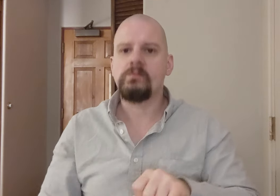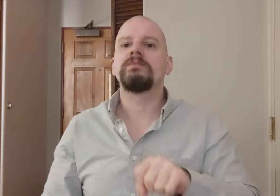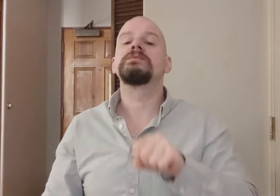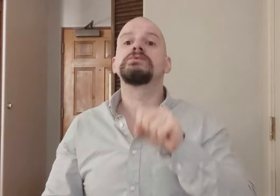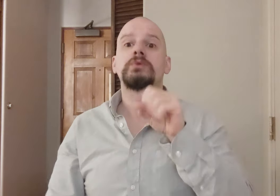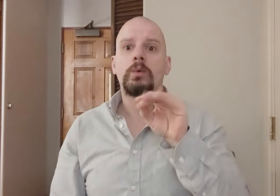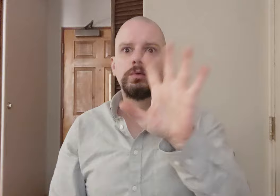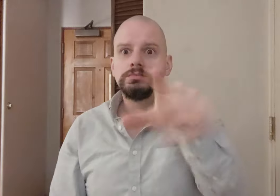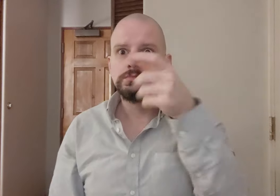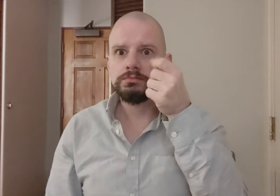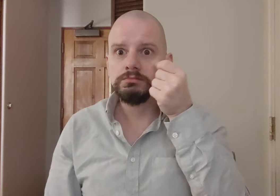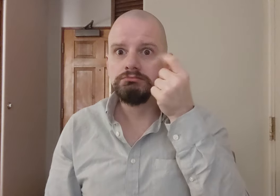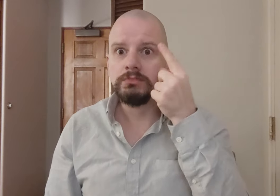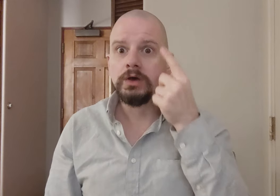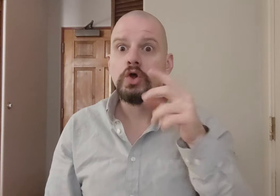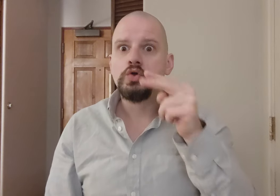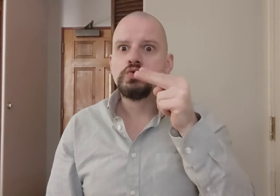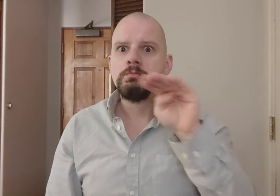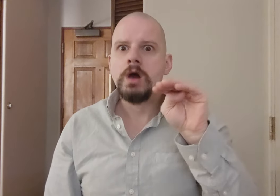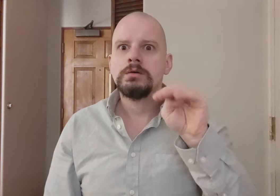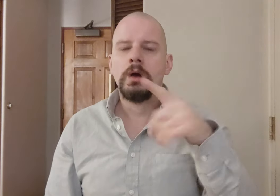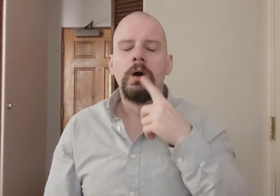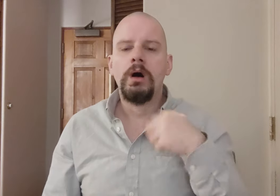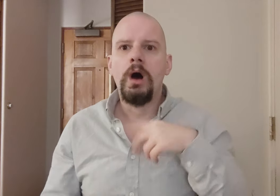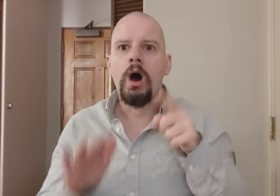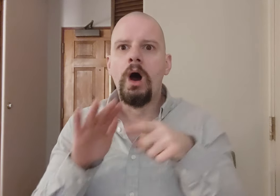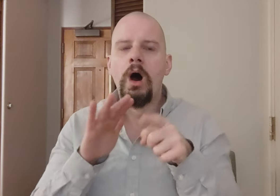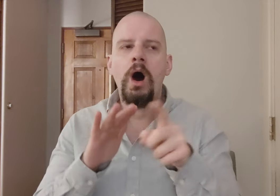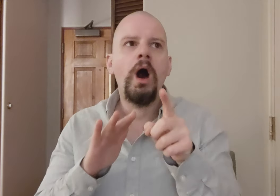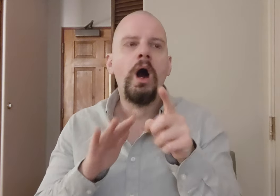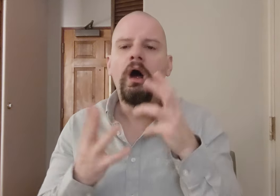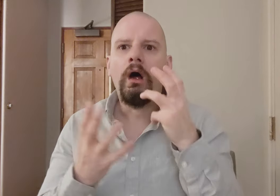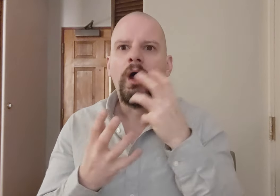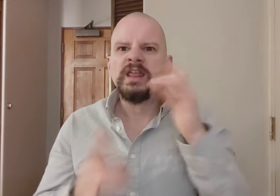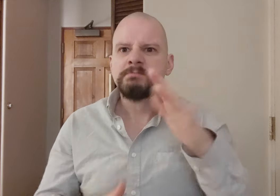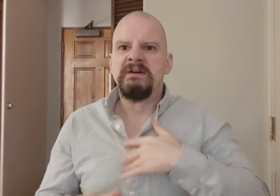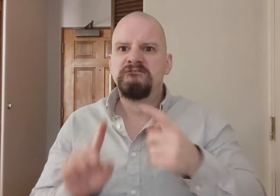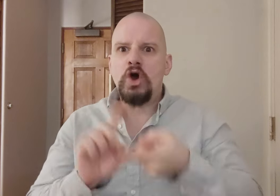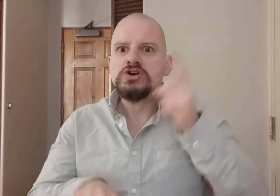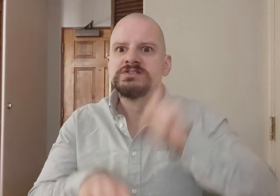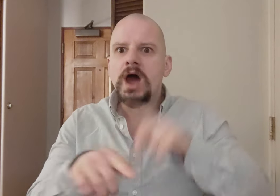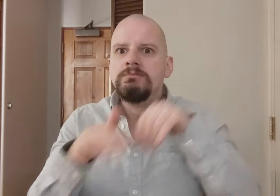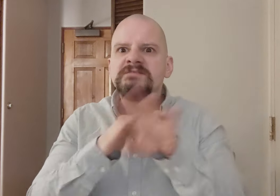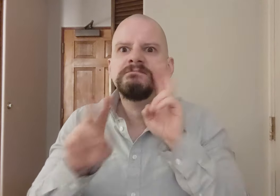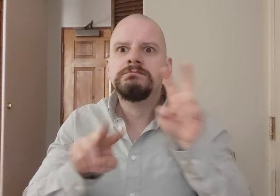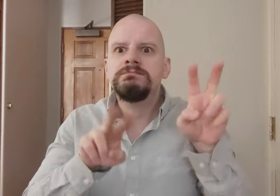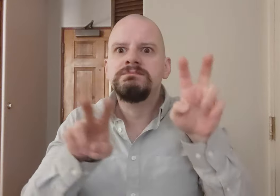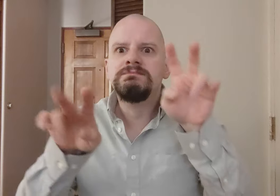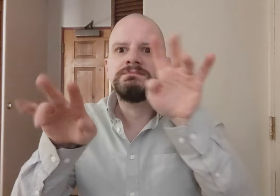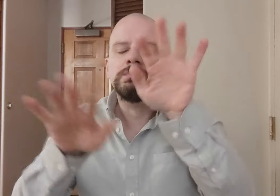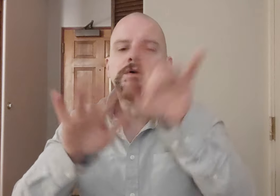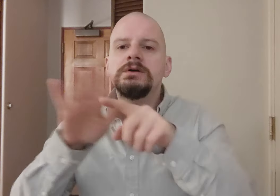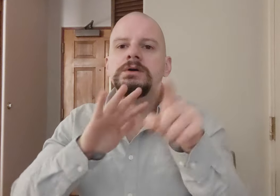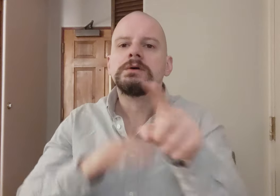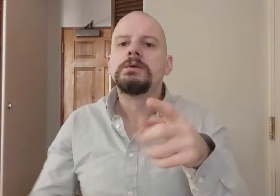You know we explored in New Mexico and I find it amazing. It is my first time being in this state.